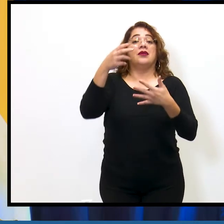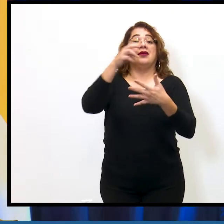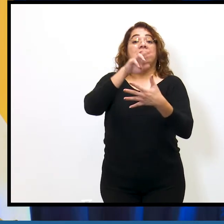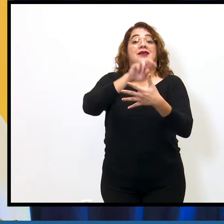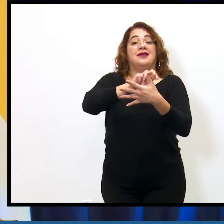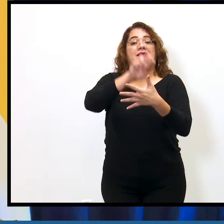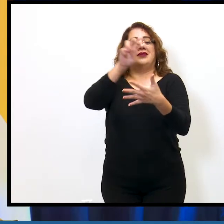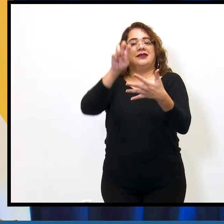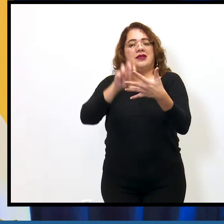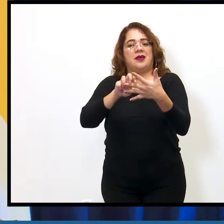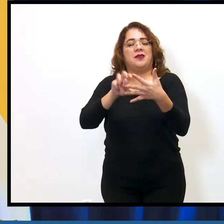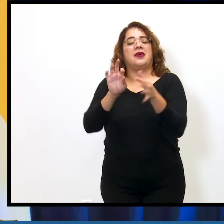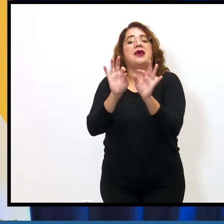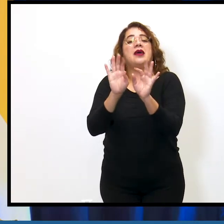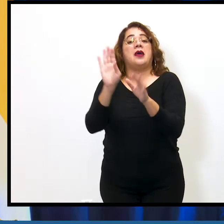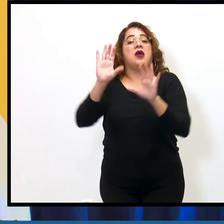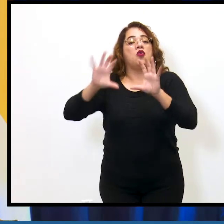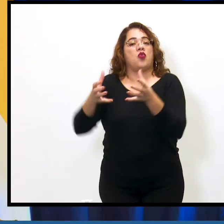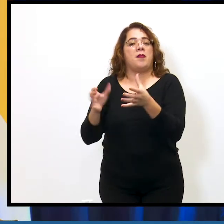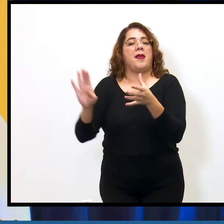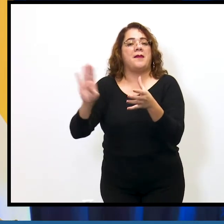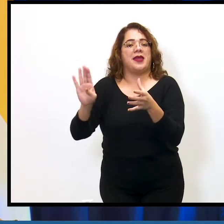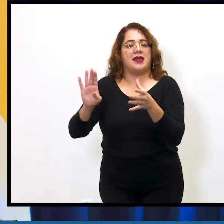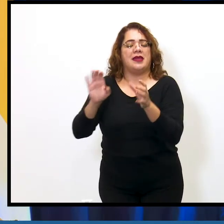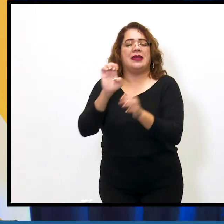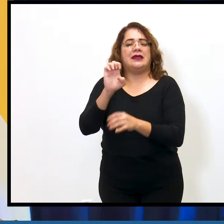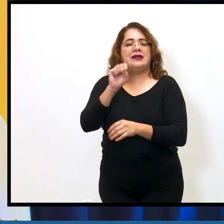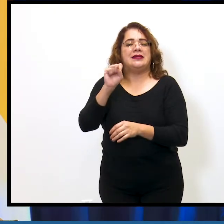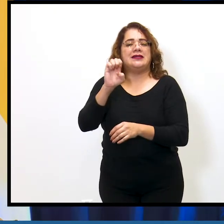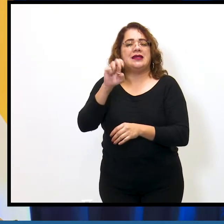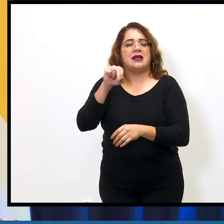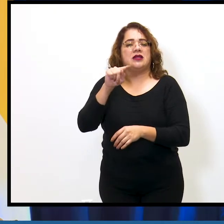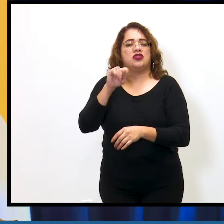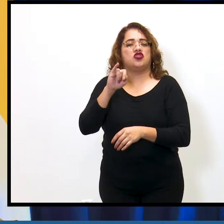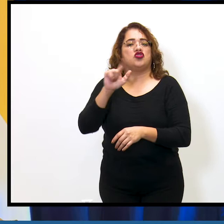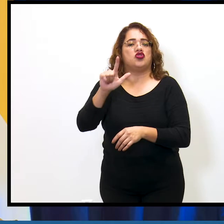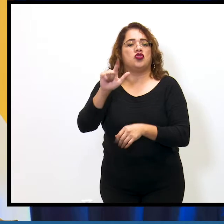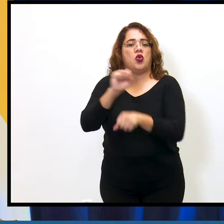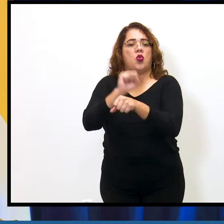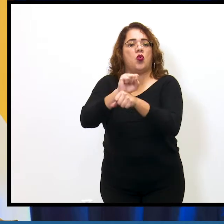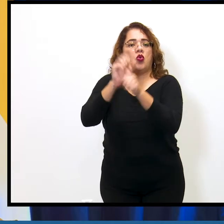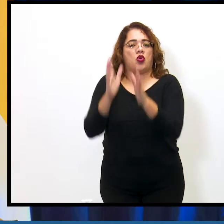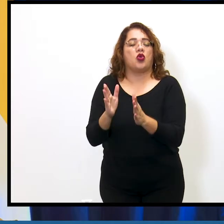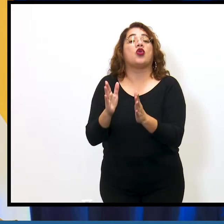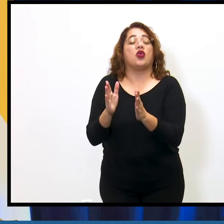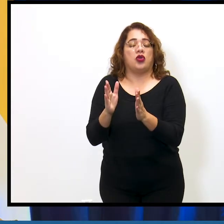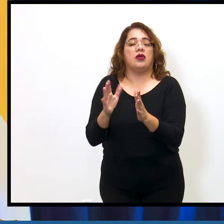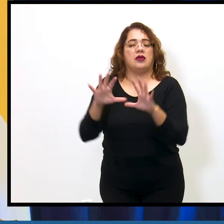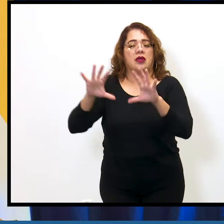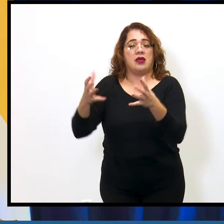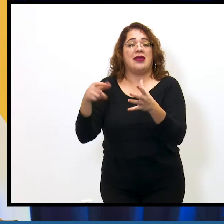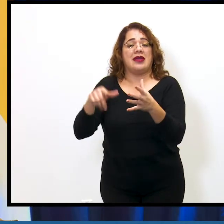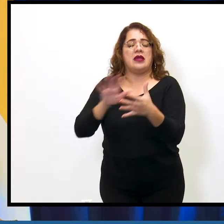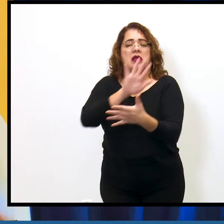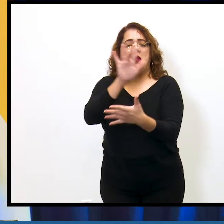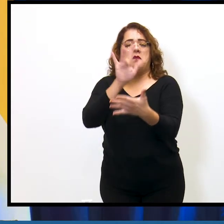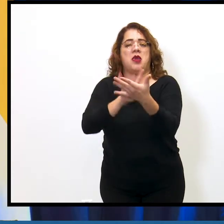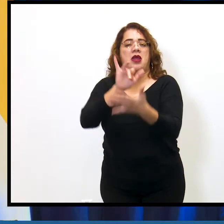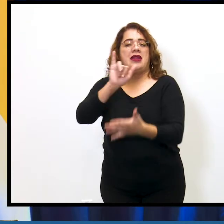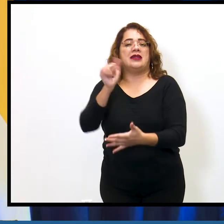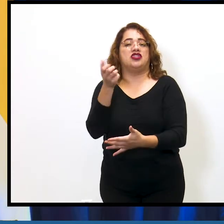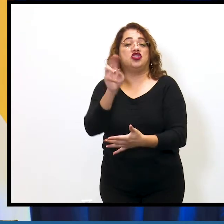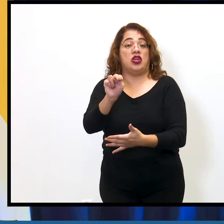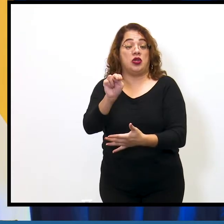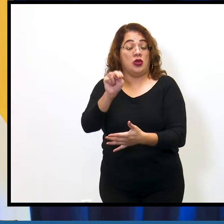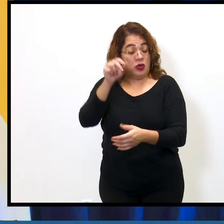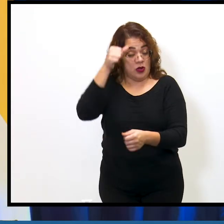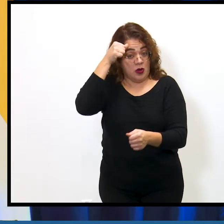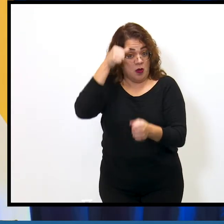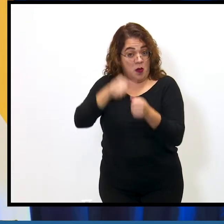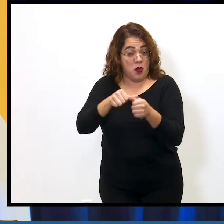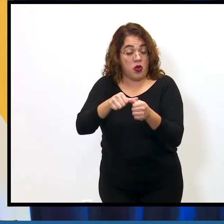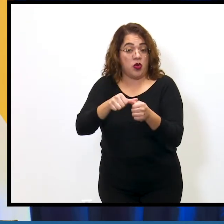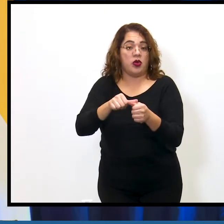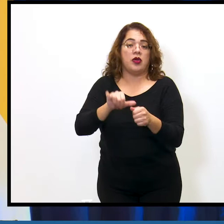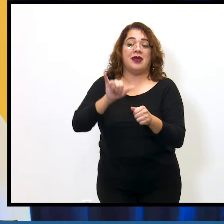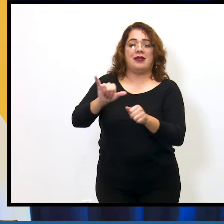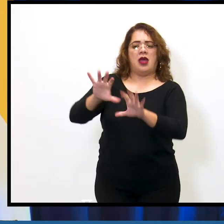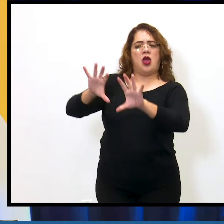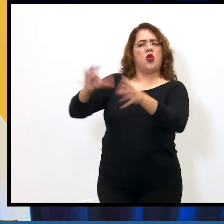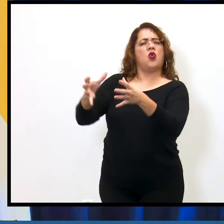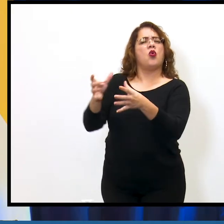category which is group B or 1B in hopefully mid January. We remember correctly that group includes